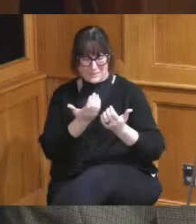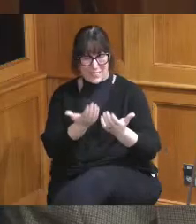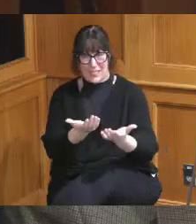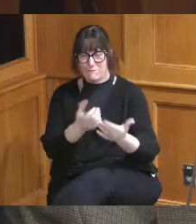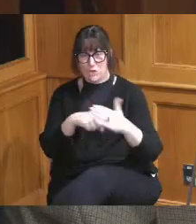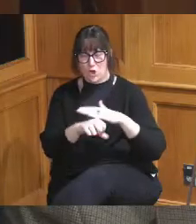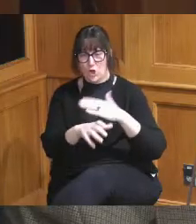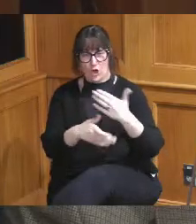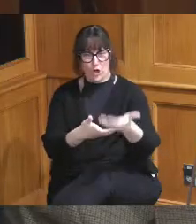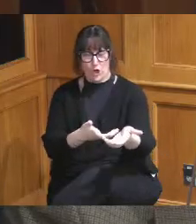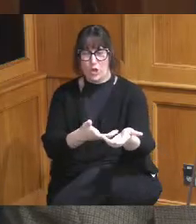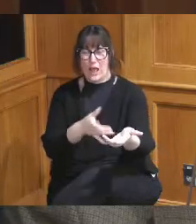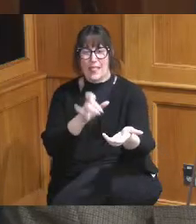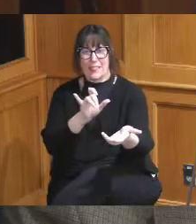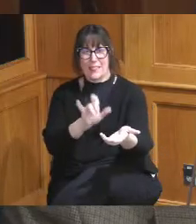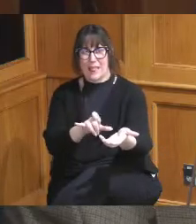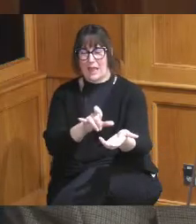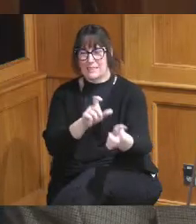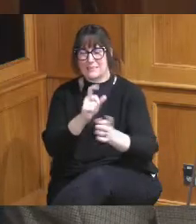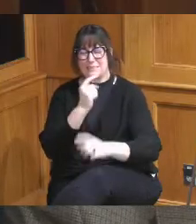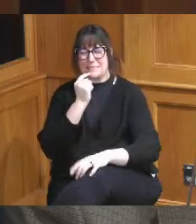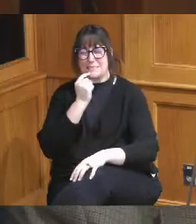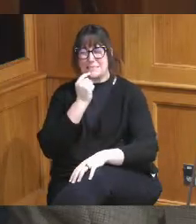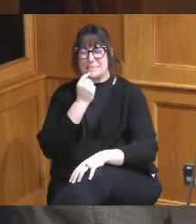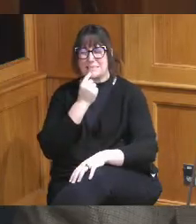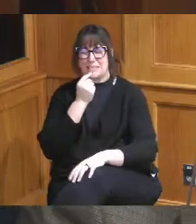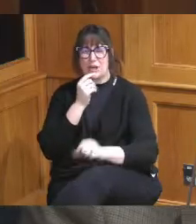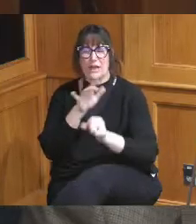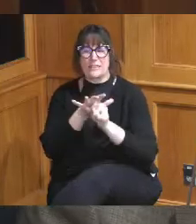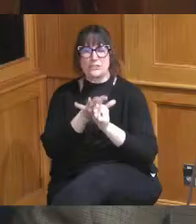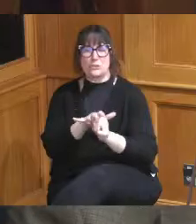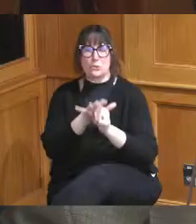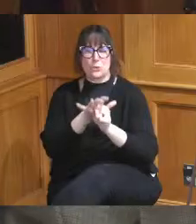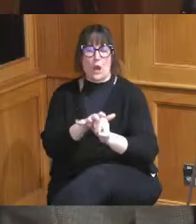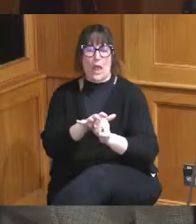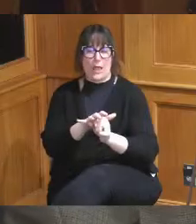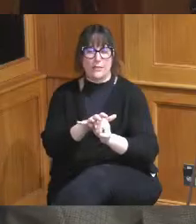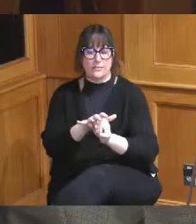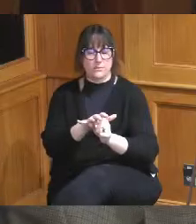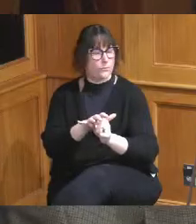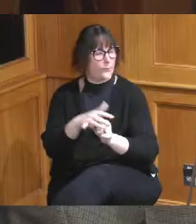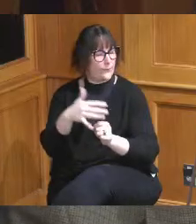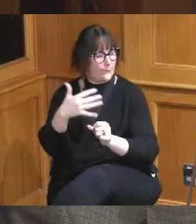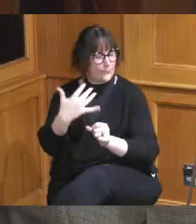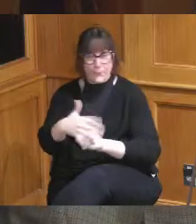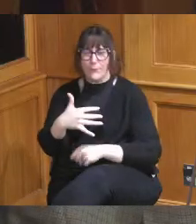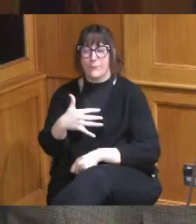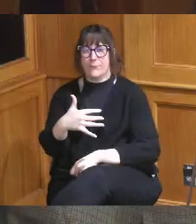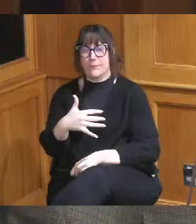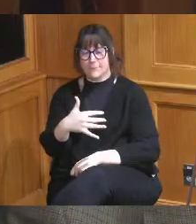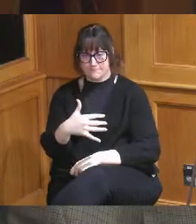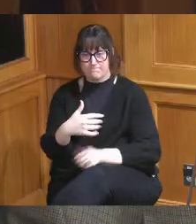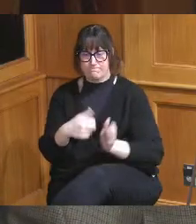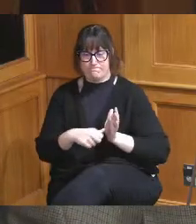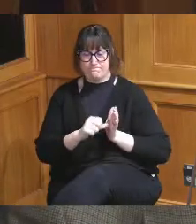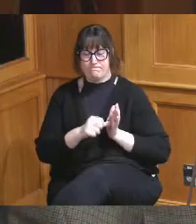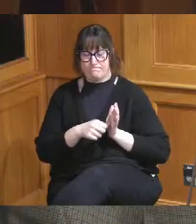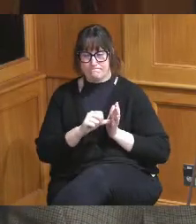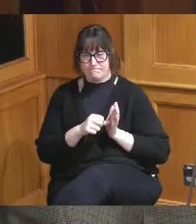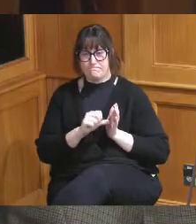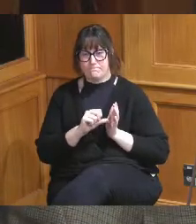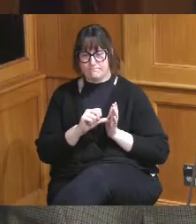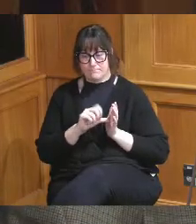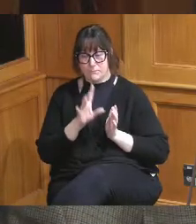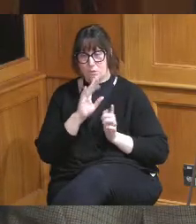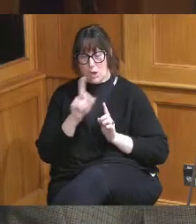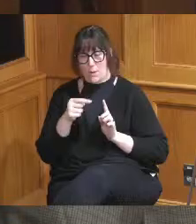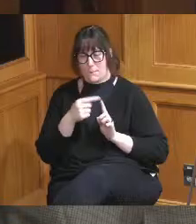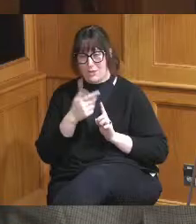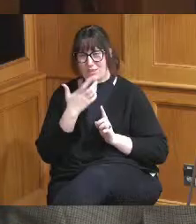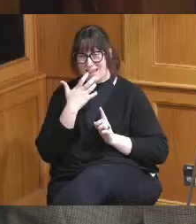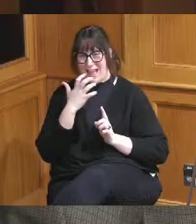that is a tremendous amount of stress and pressure talk about being in the pressure cooker so so I